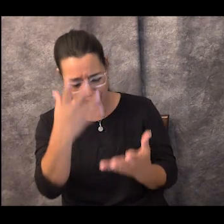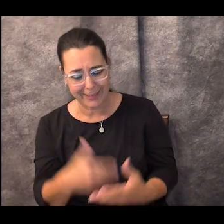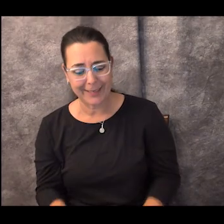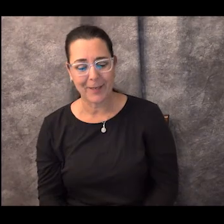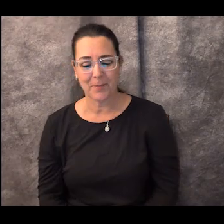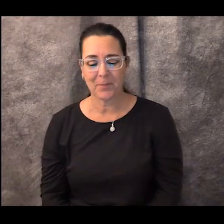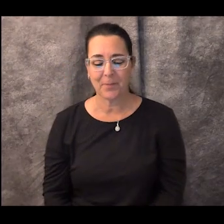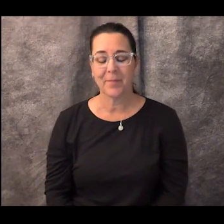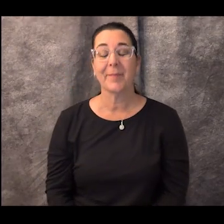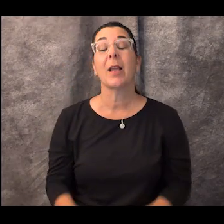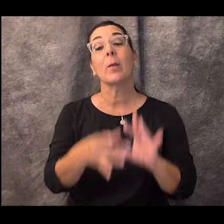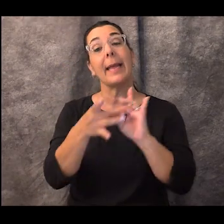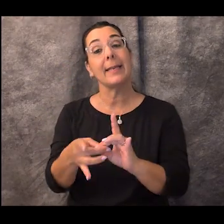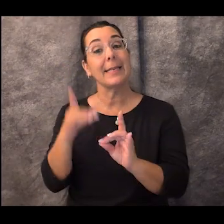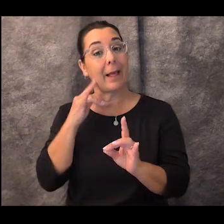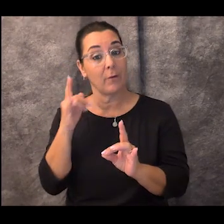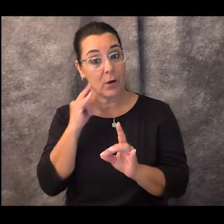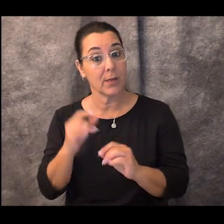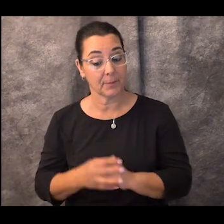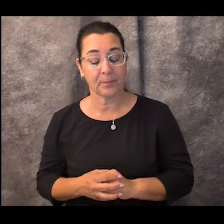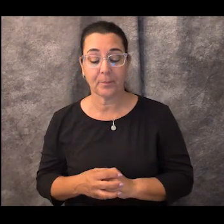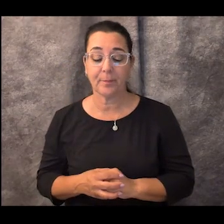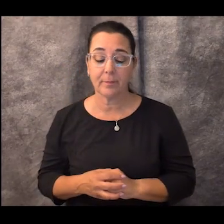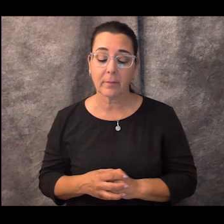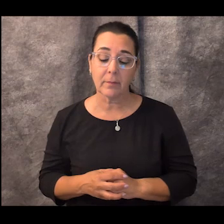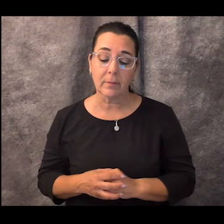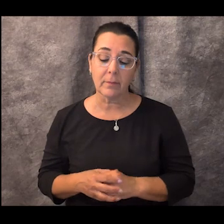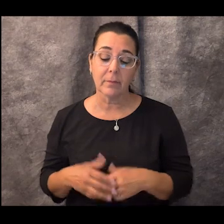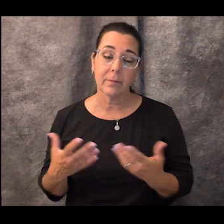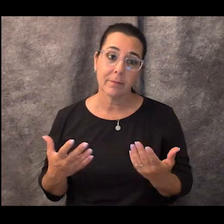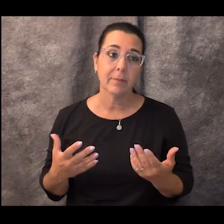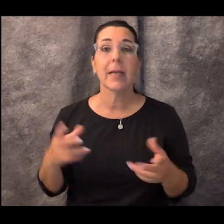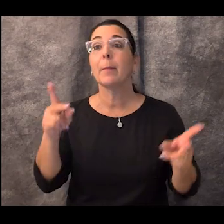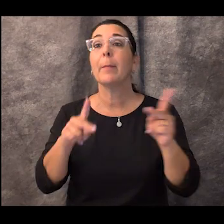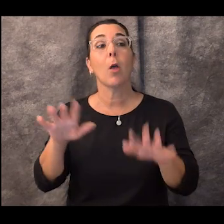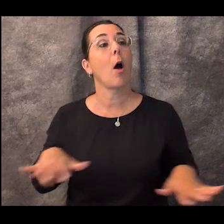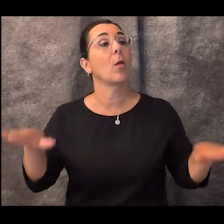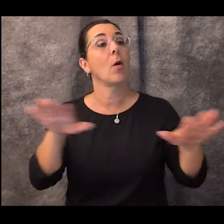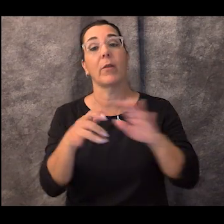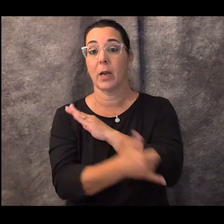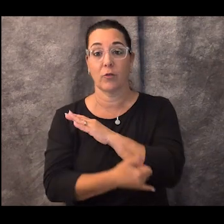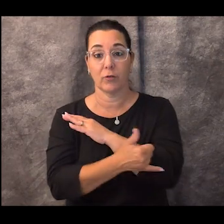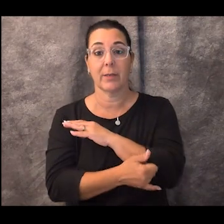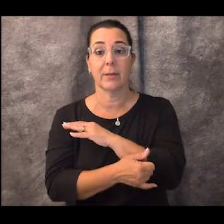to California, you know, one of the things that, you know, people all around the country and even in some cases, some Californians